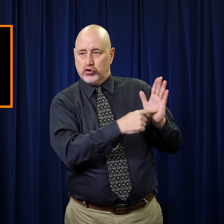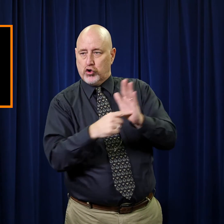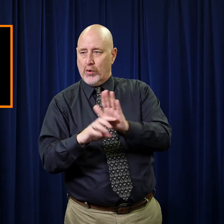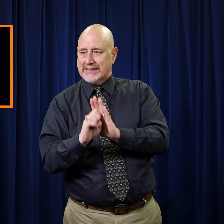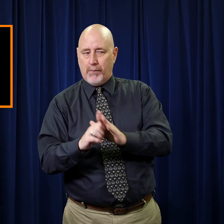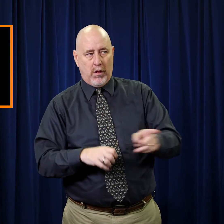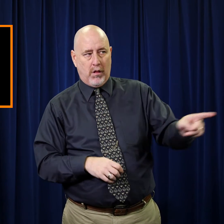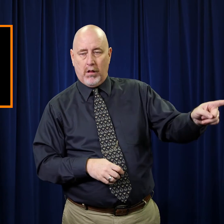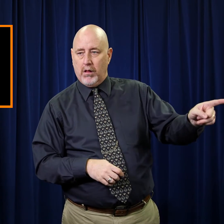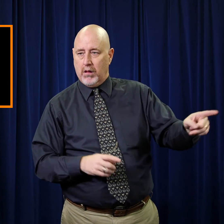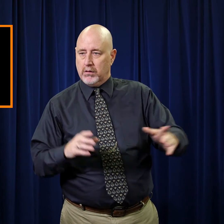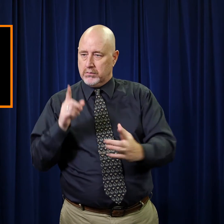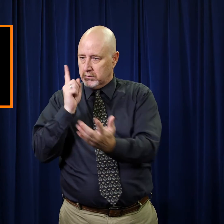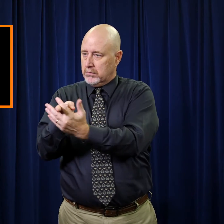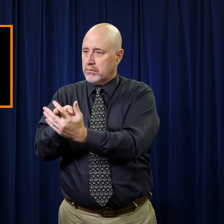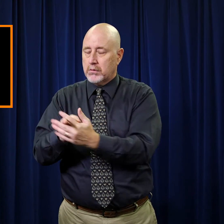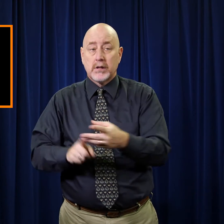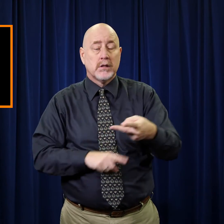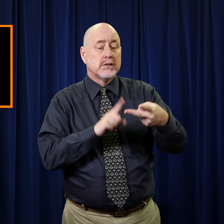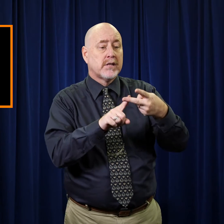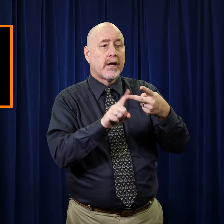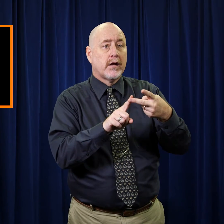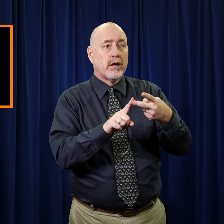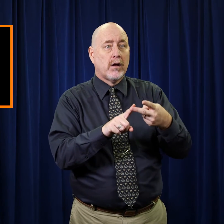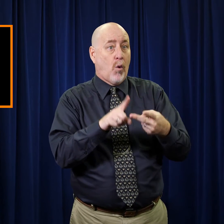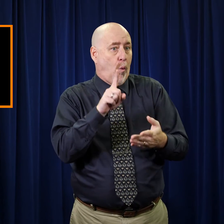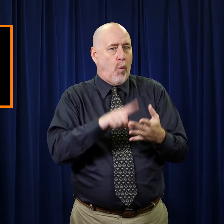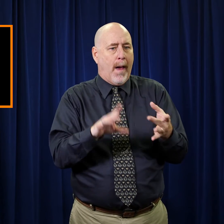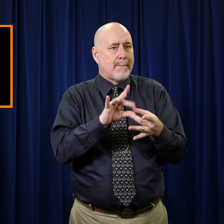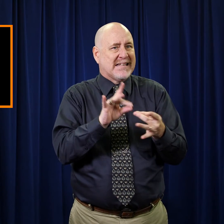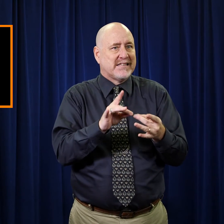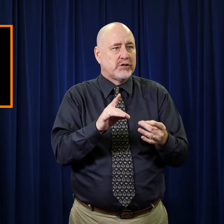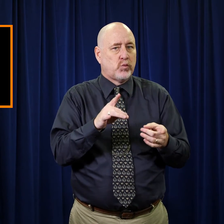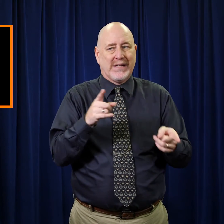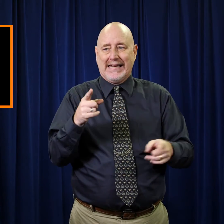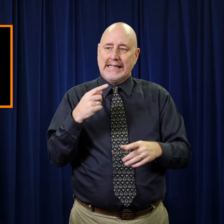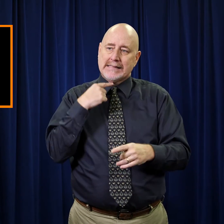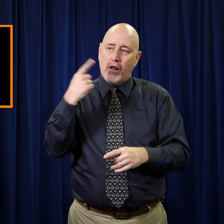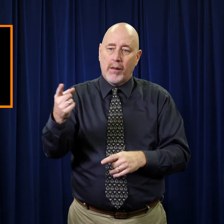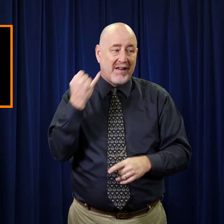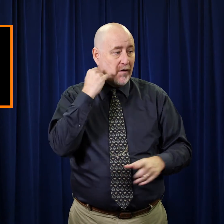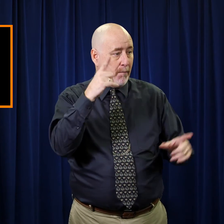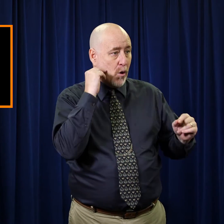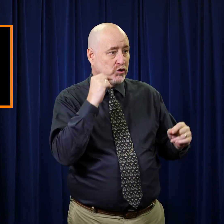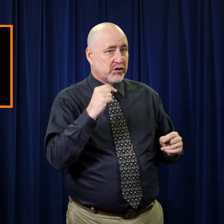Moses to make him an object lesson? Second, what message would God be sending